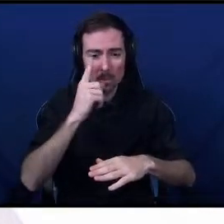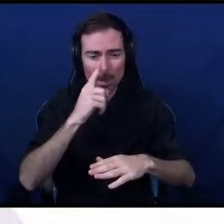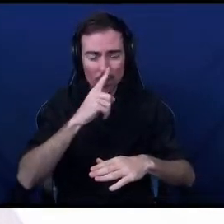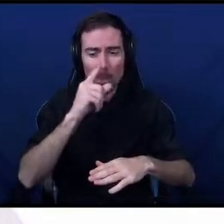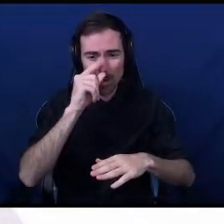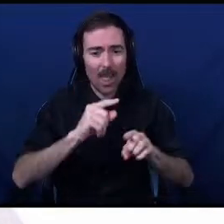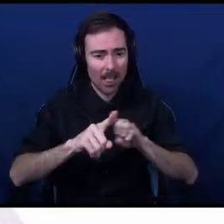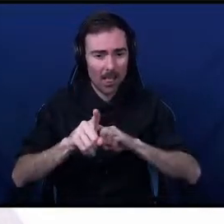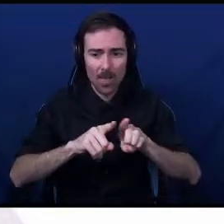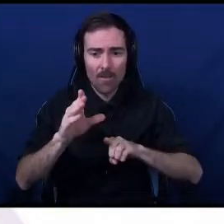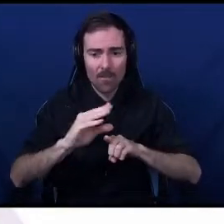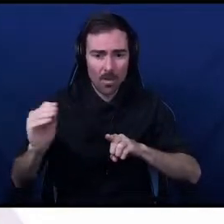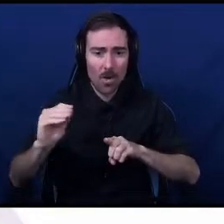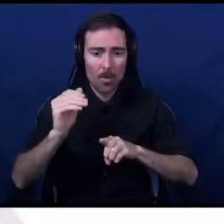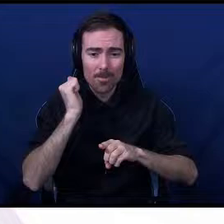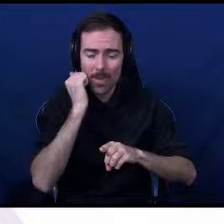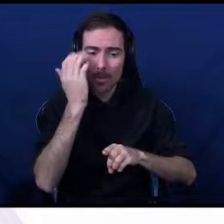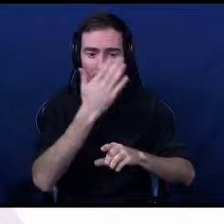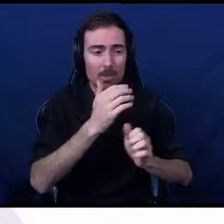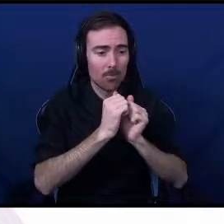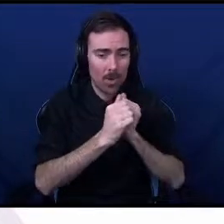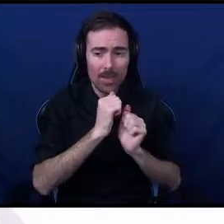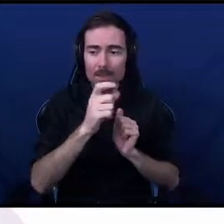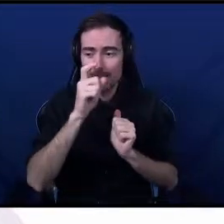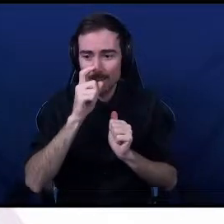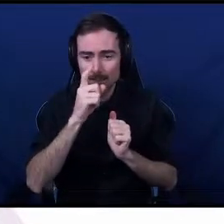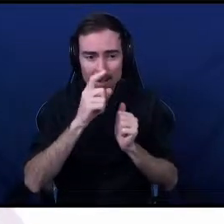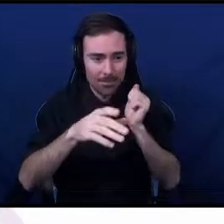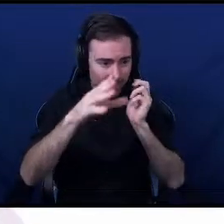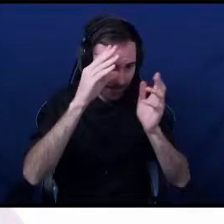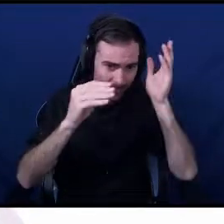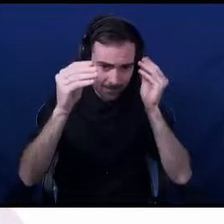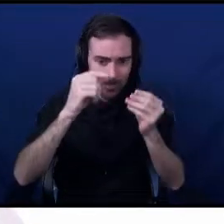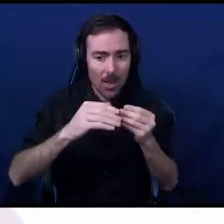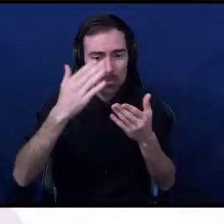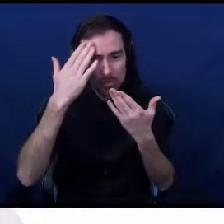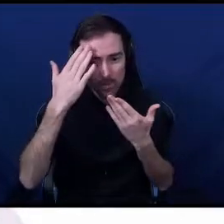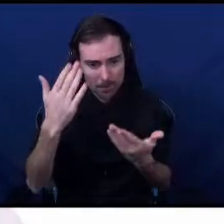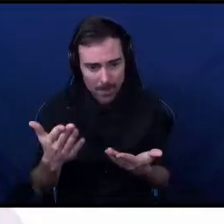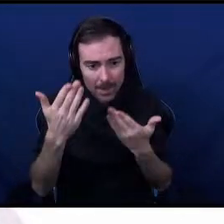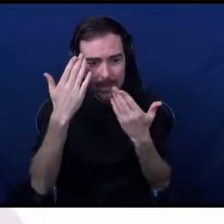brothers and sisters. So I pay my respects to anyone who identifies as Aboriginal Torres Strait Islander here, also want